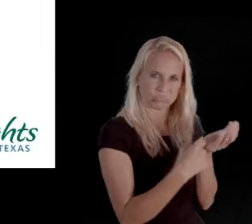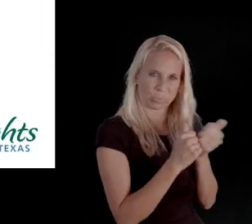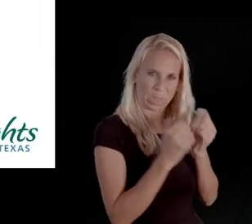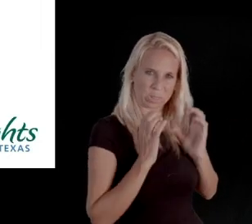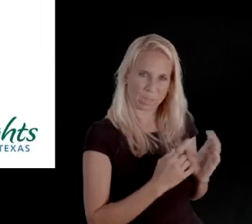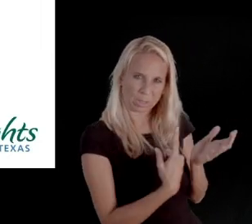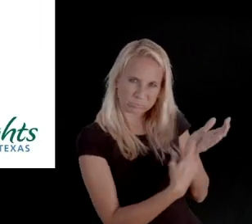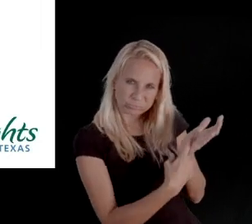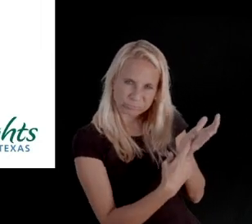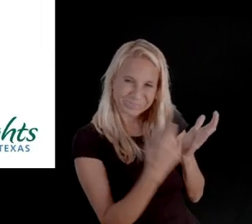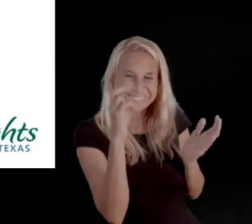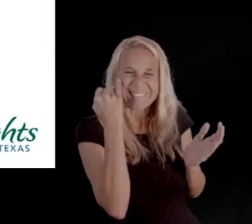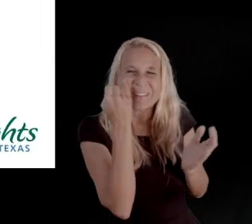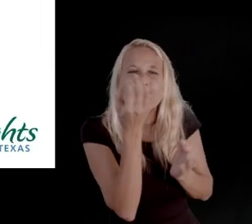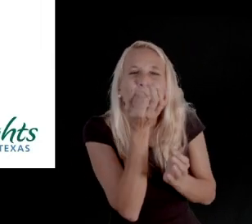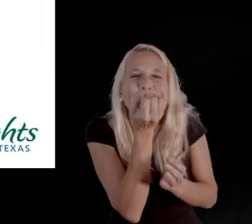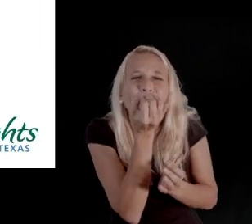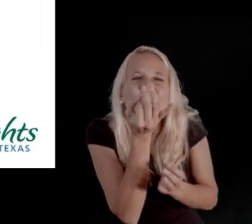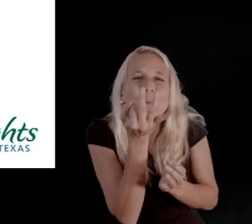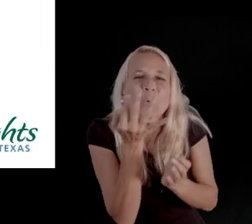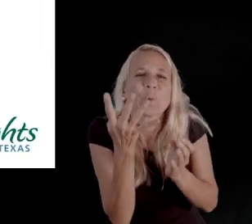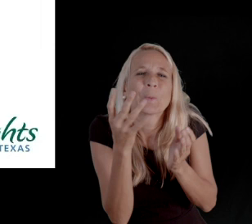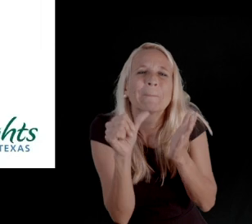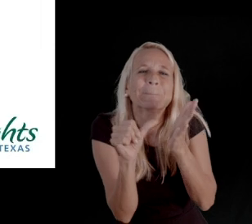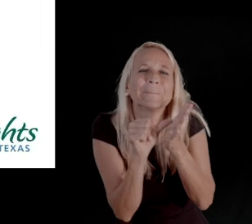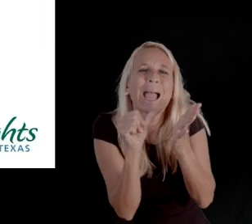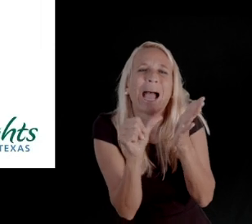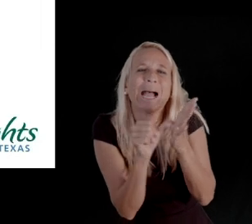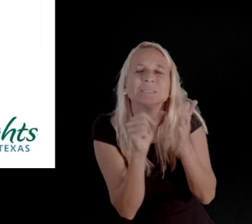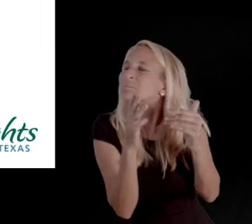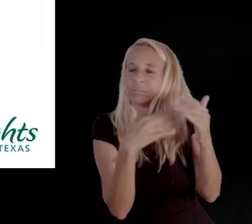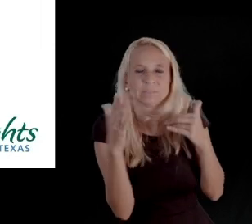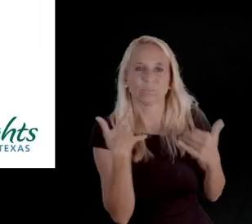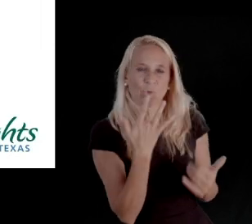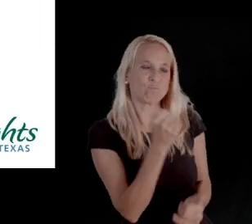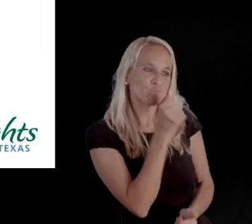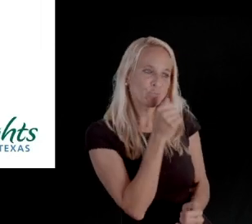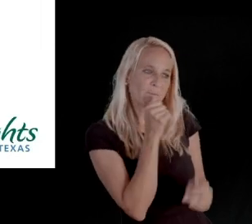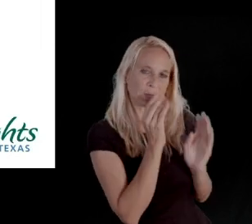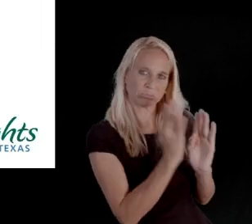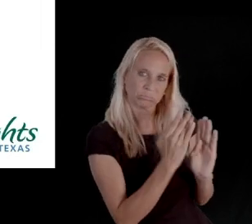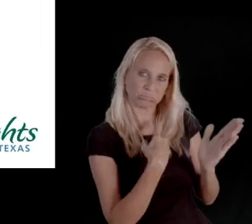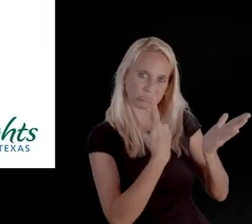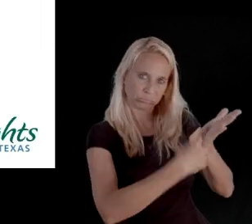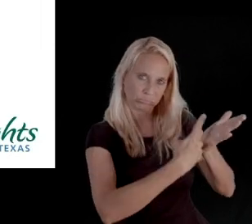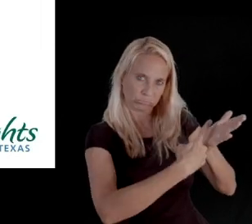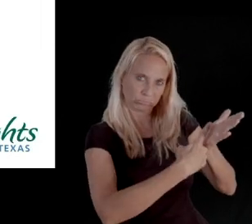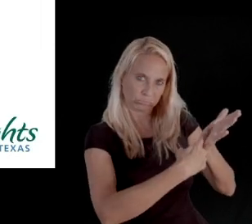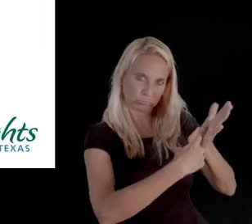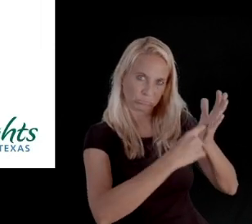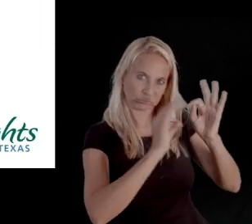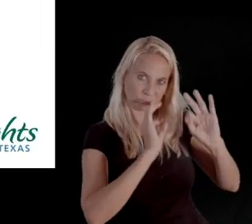because I can't talk to them privately oftentimes, or with enough time before